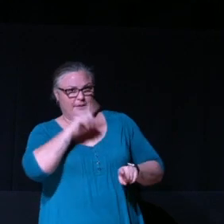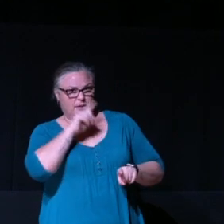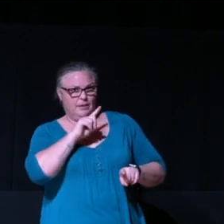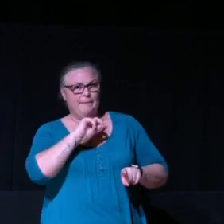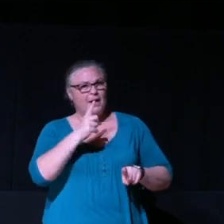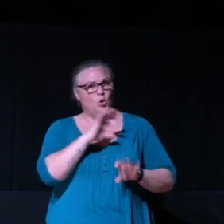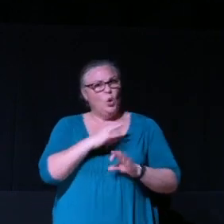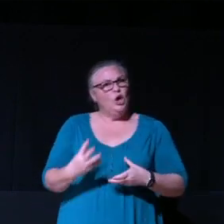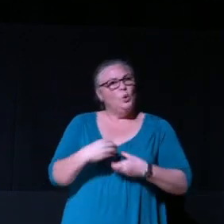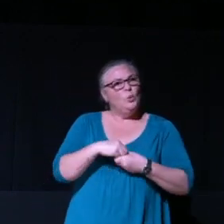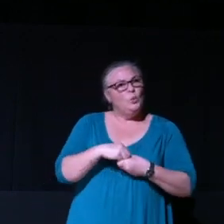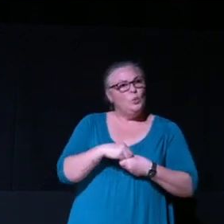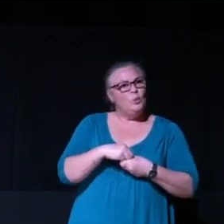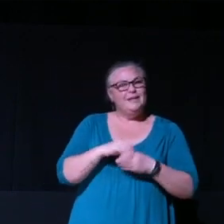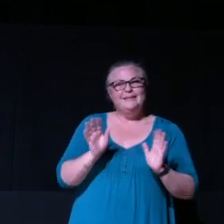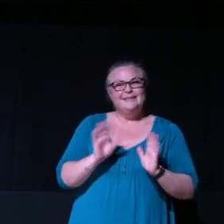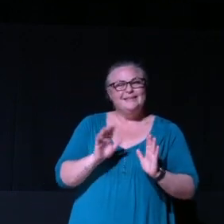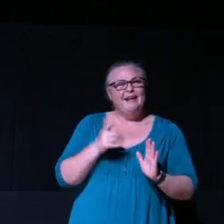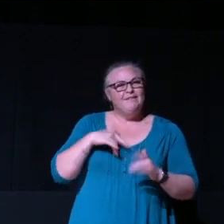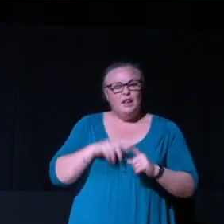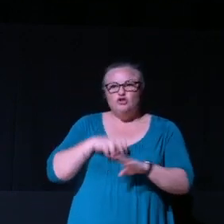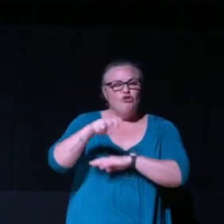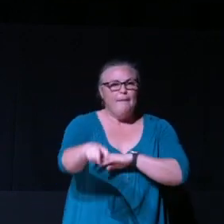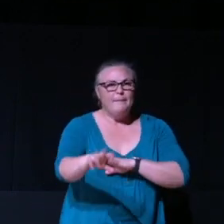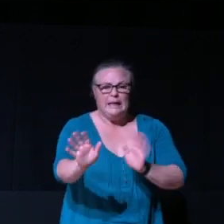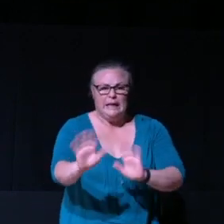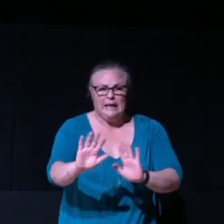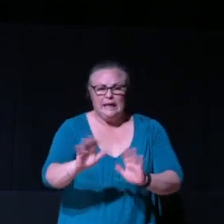a little bit earlier on as opposed to going, here's this white story. We'd love for you to fit